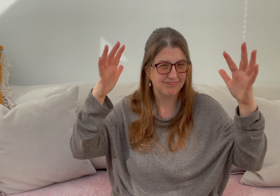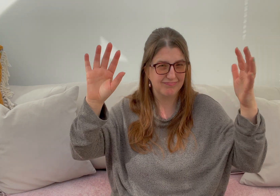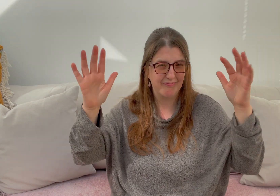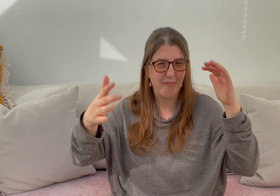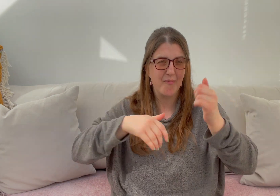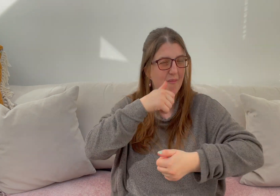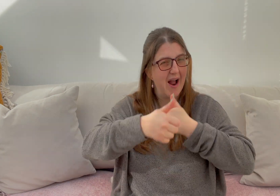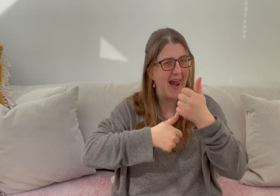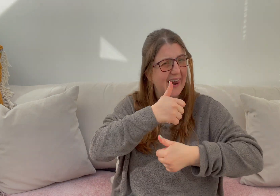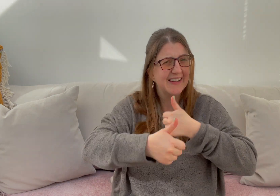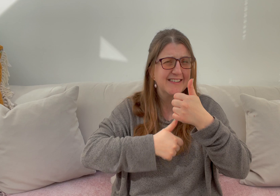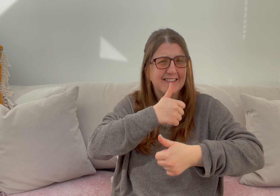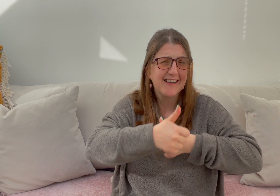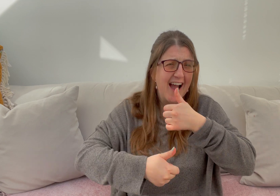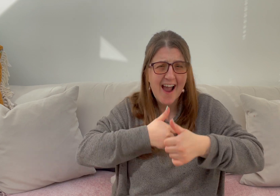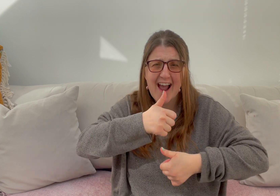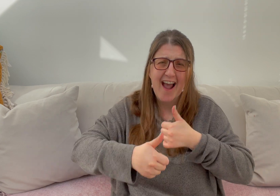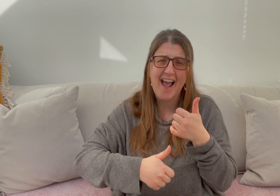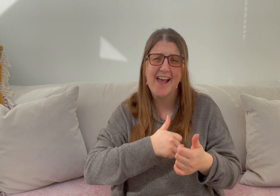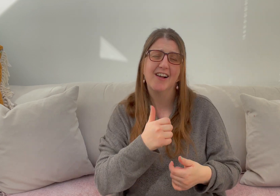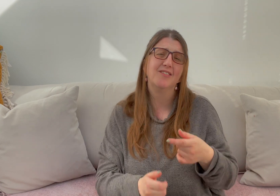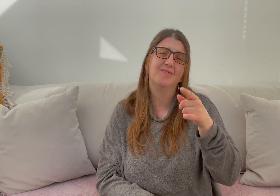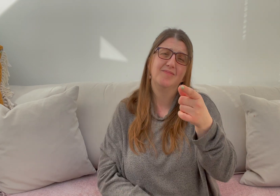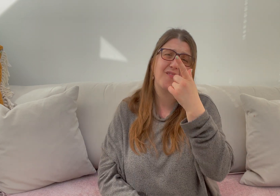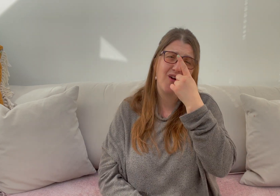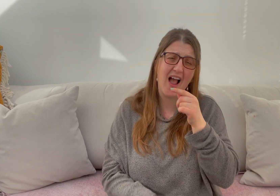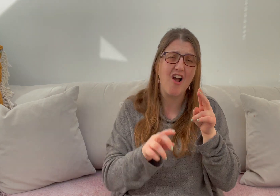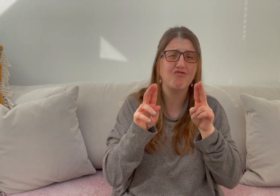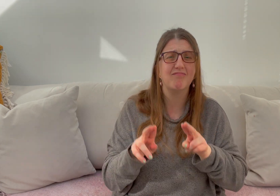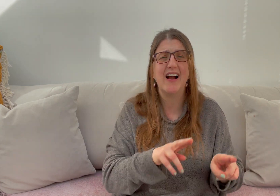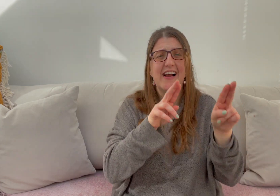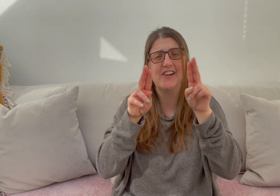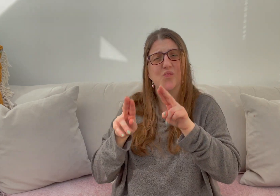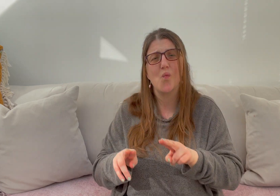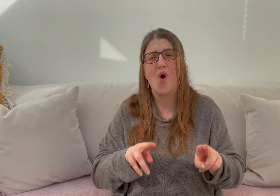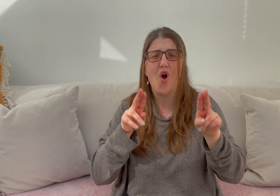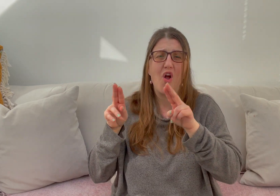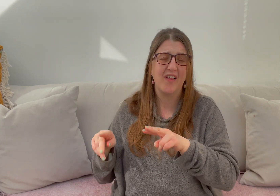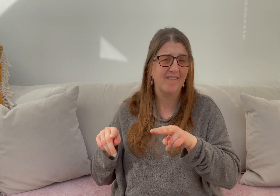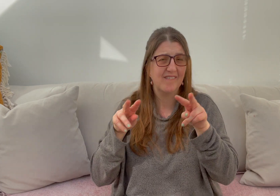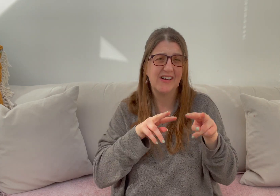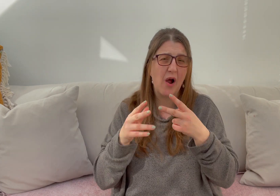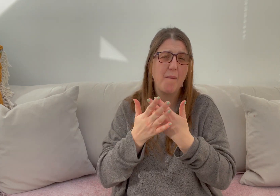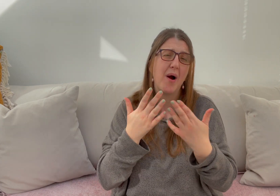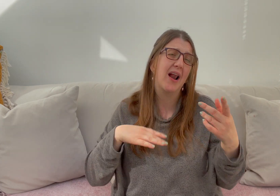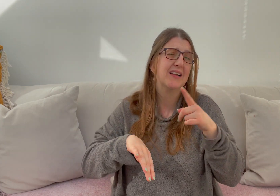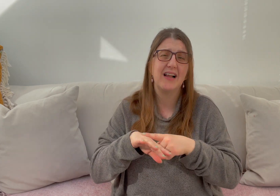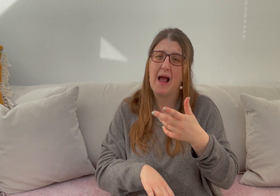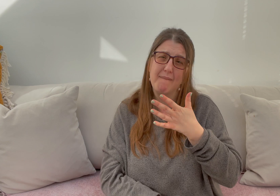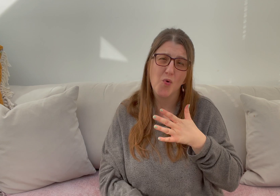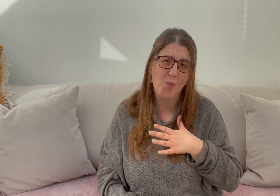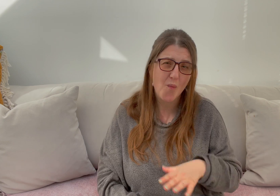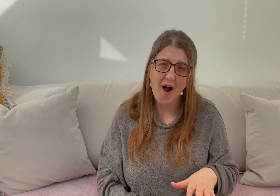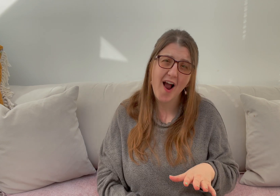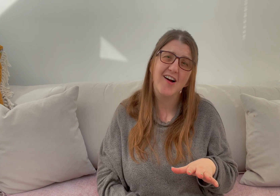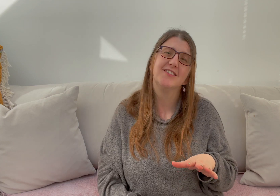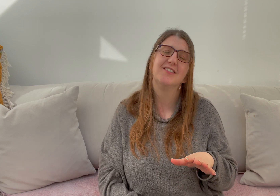Yay, well done guys! you can always rewind the video as many times as you want